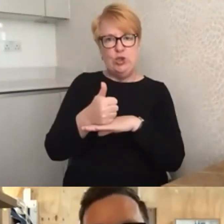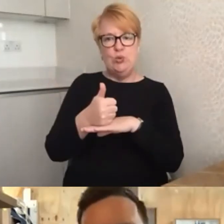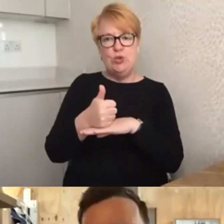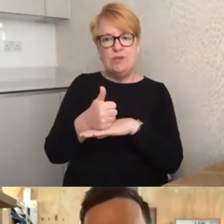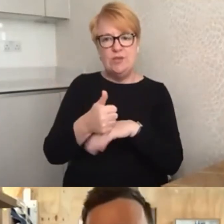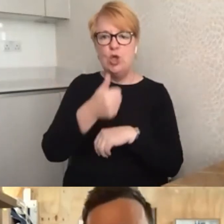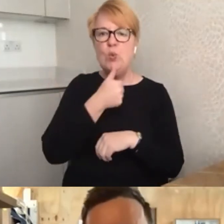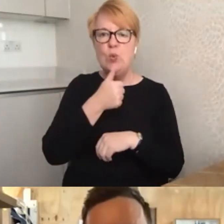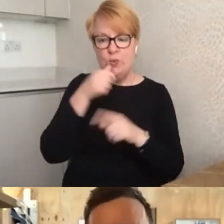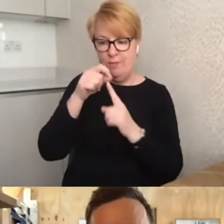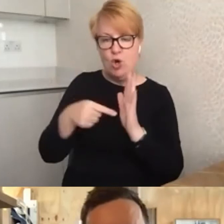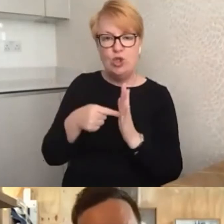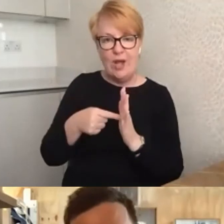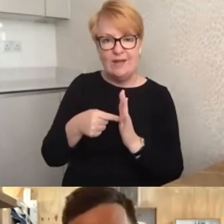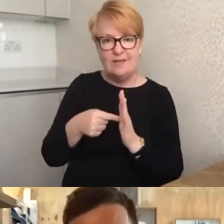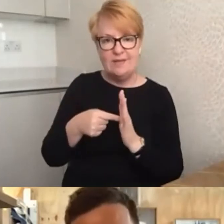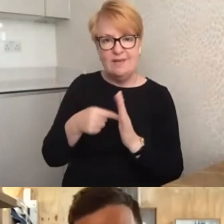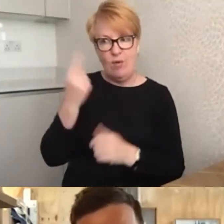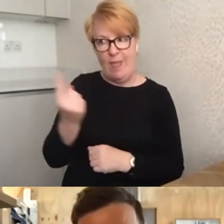projects to their own ends and just kind of, you know,